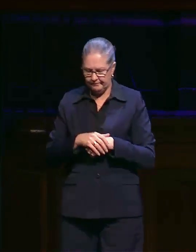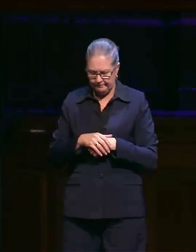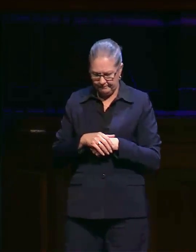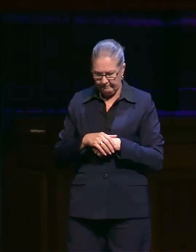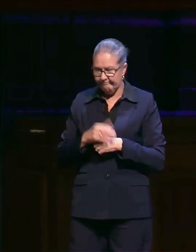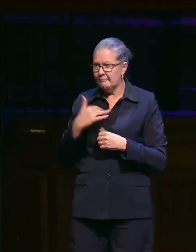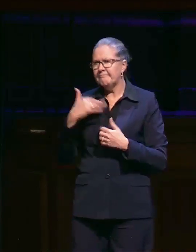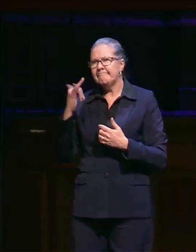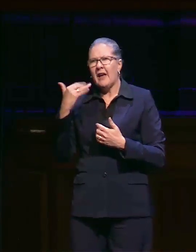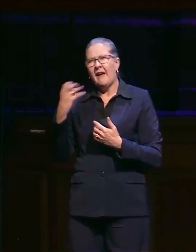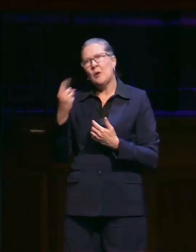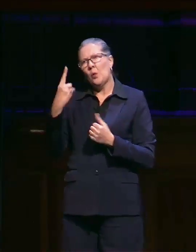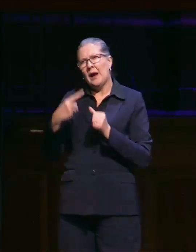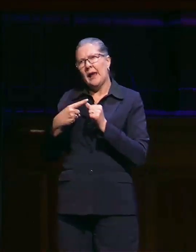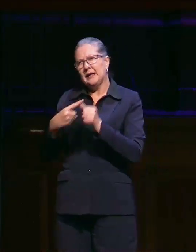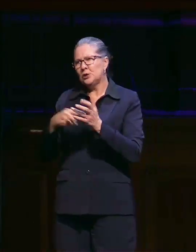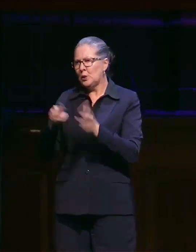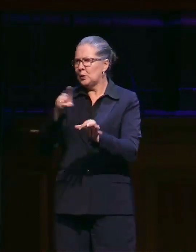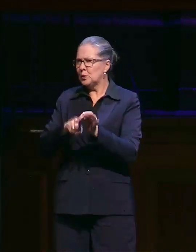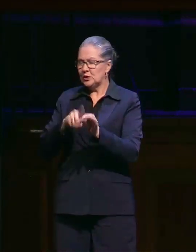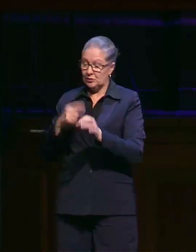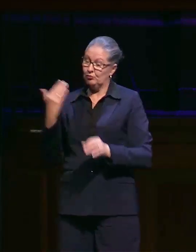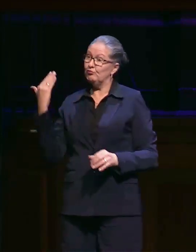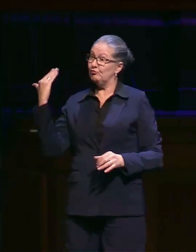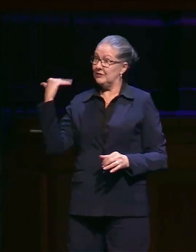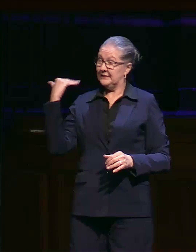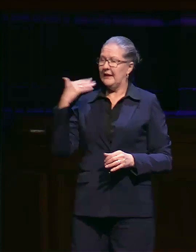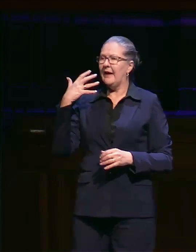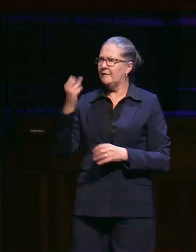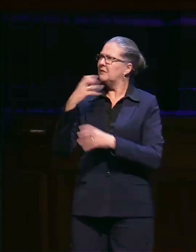question in recent years we have seen politicians and governments of all